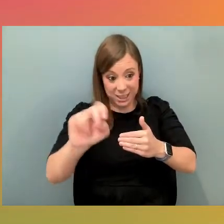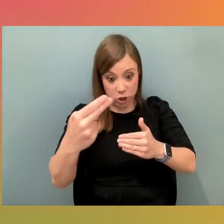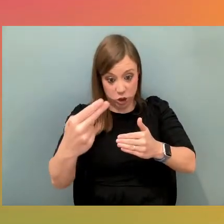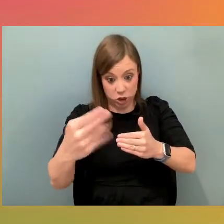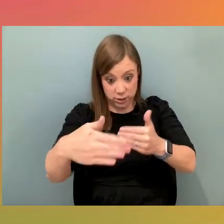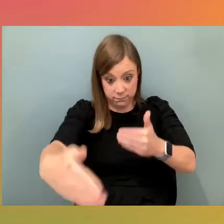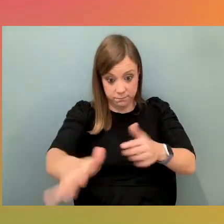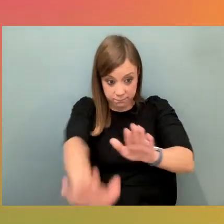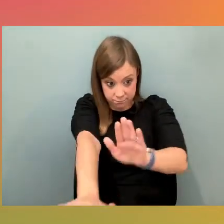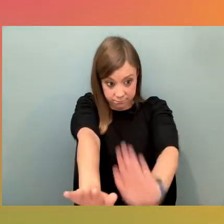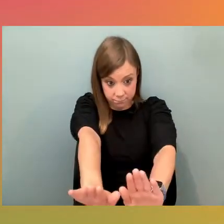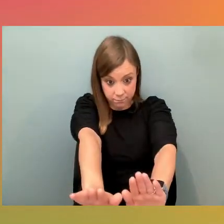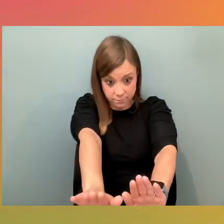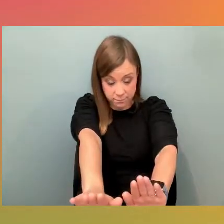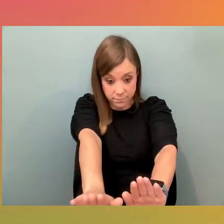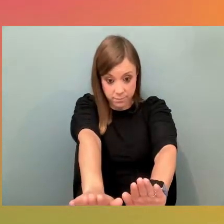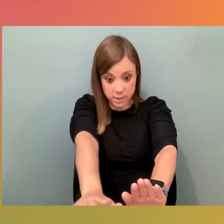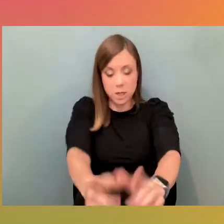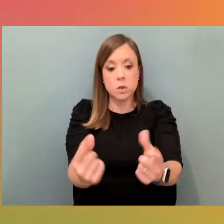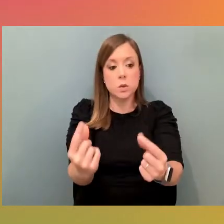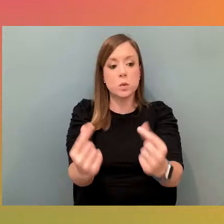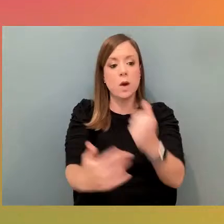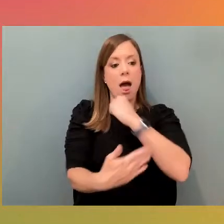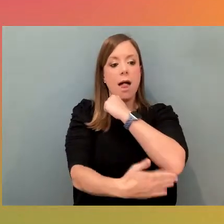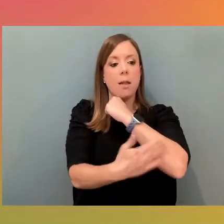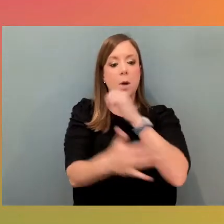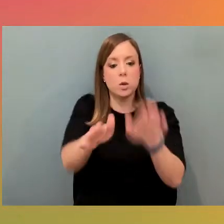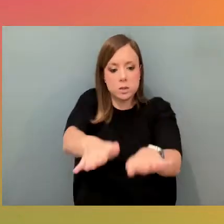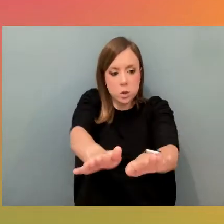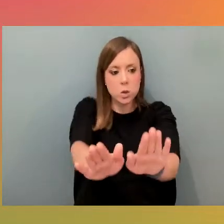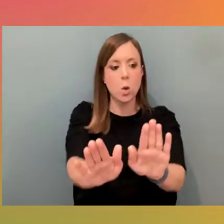YOUR SHOULDER. IT DOESN'T GO THIS WAY. IT GOES THIS WAY. OKAY.